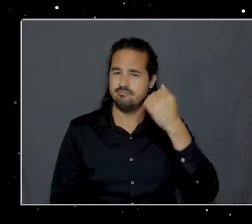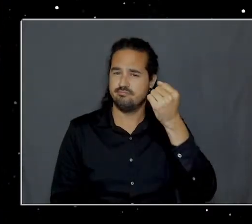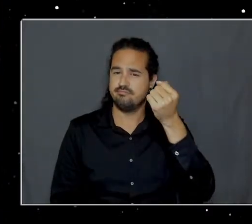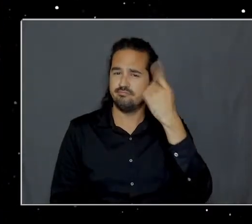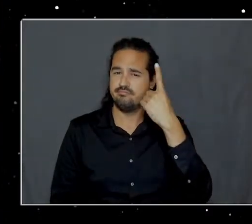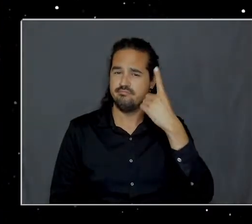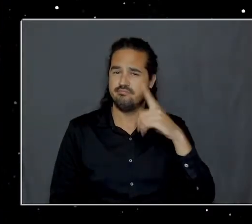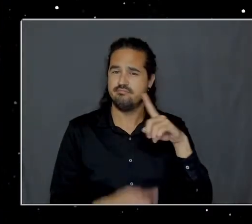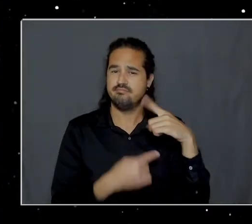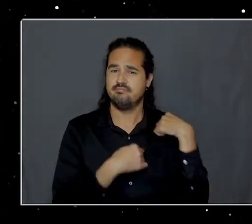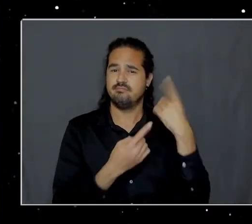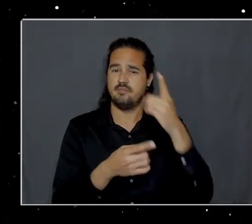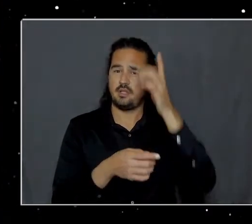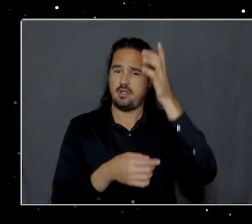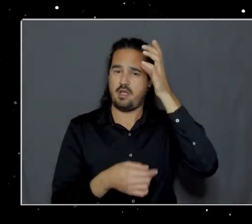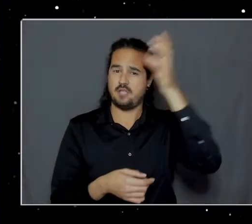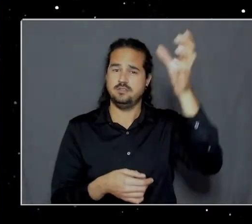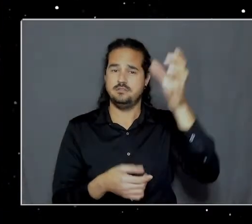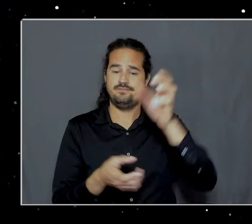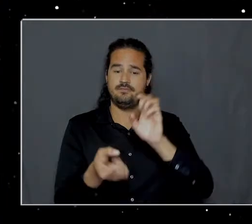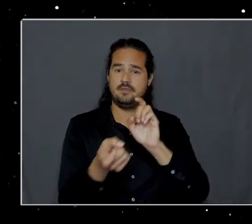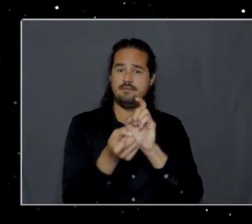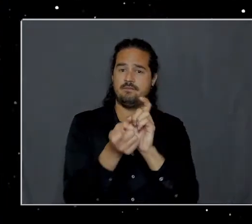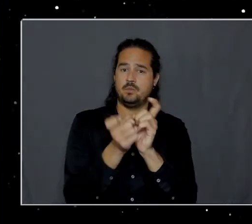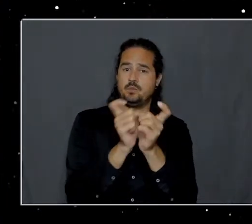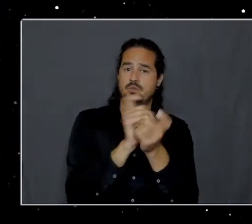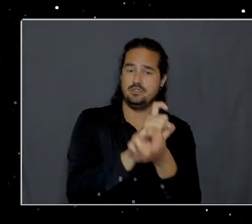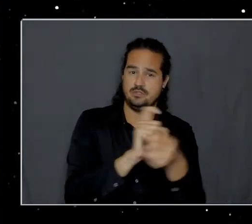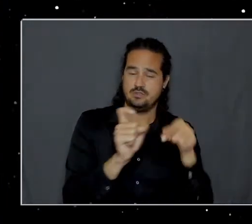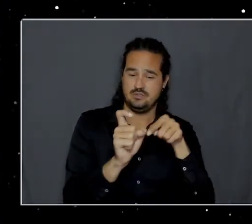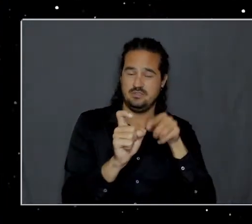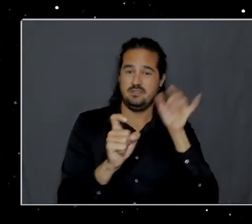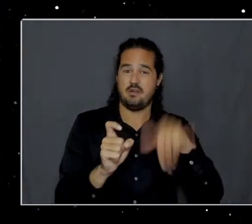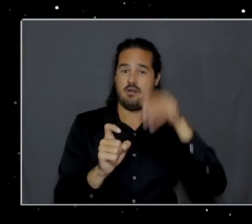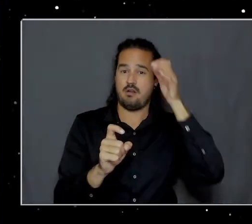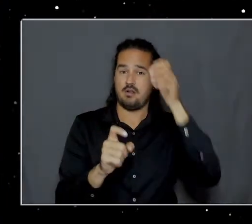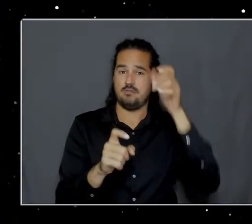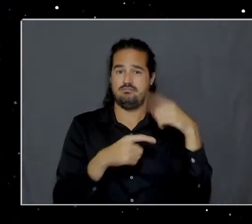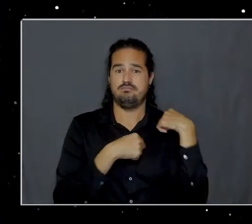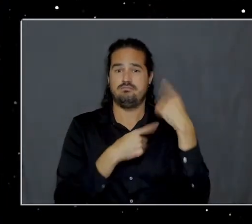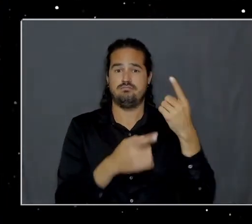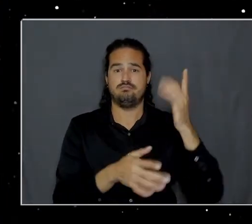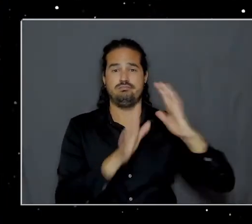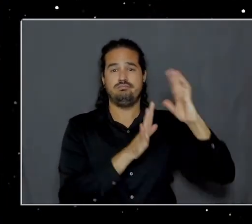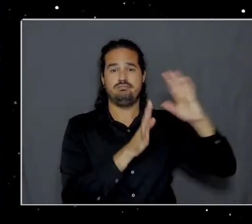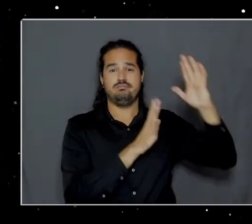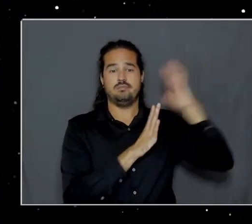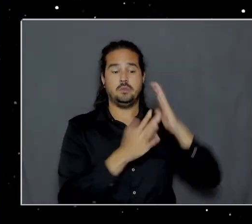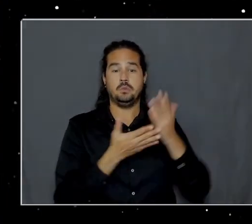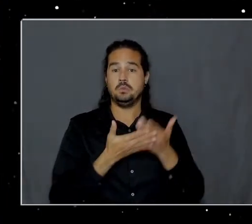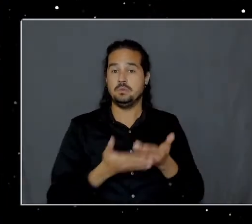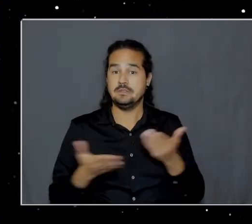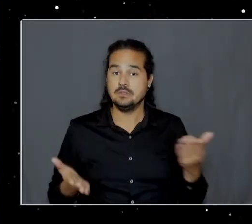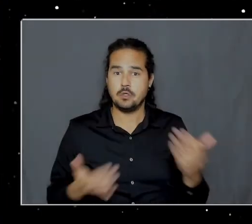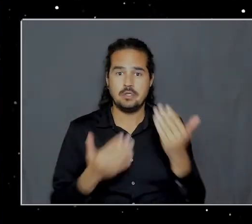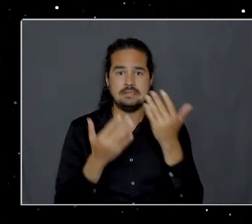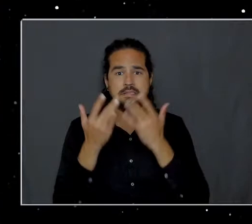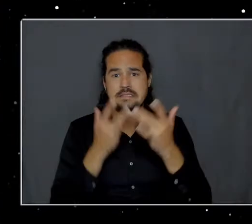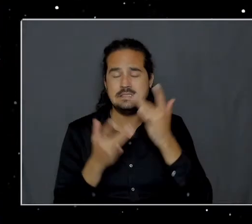SUCH AN EXPERIENCE OF BELONGING